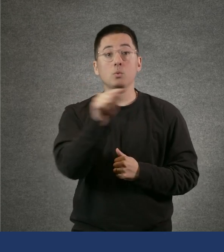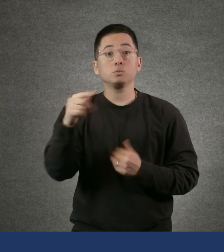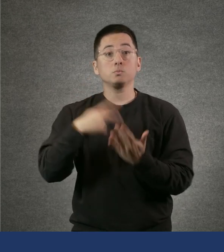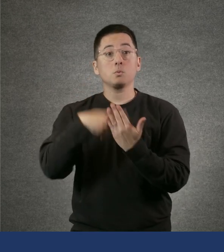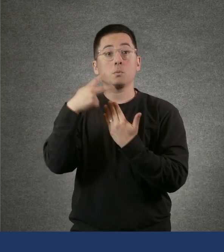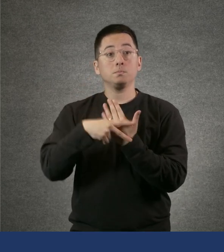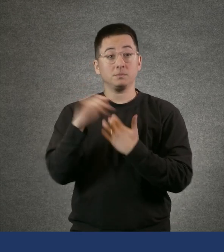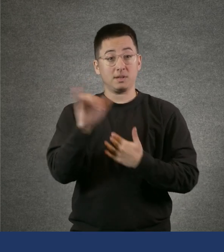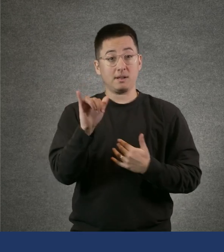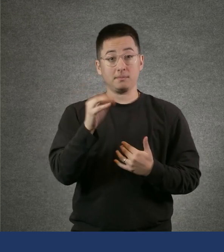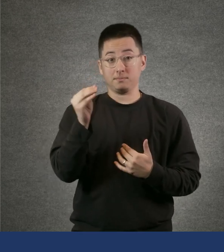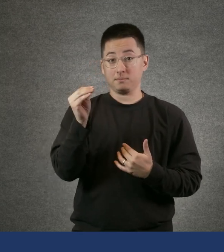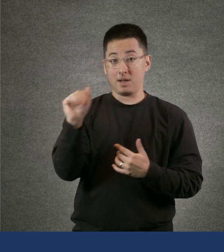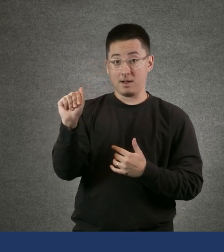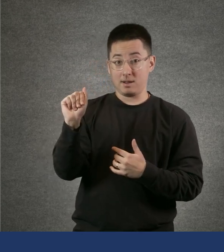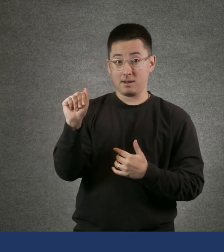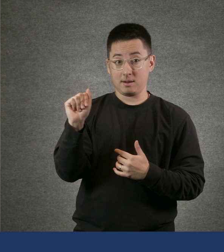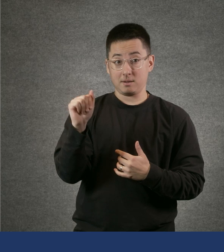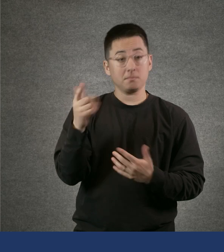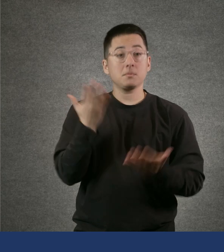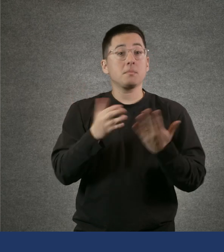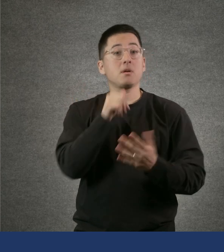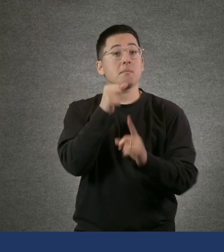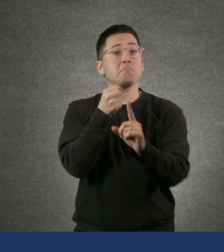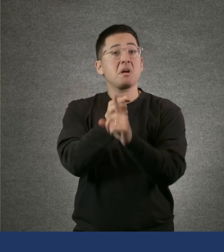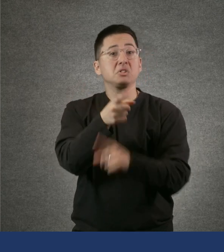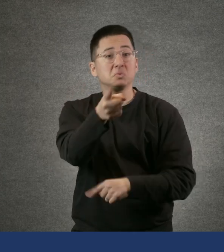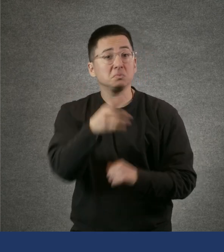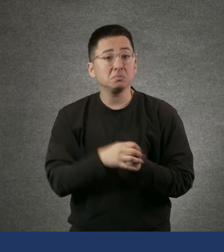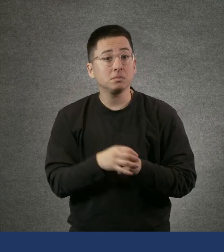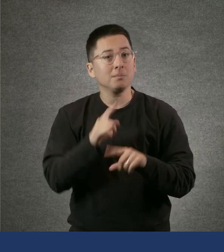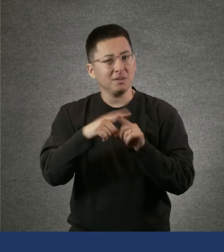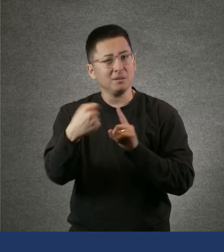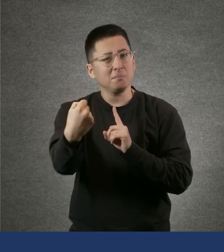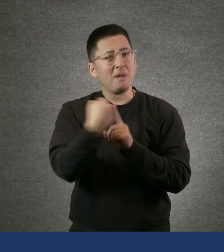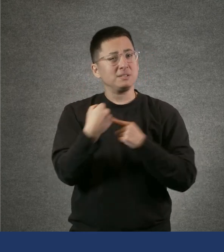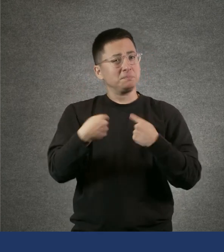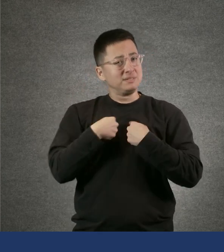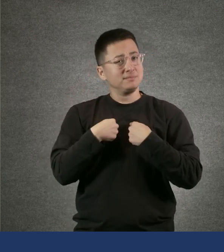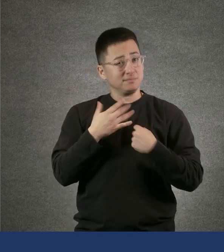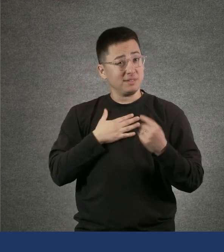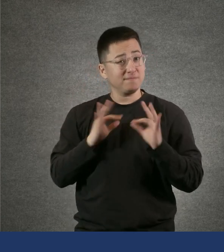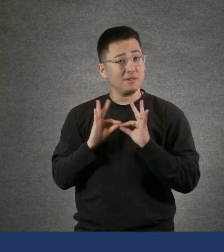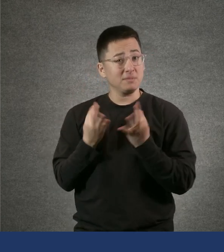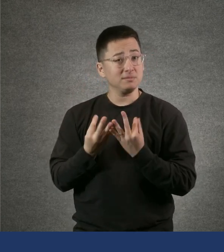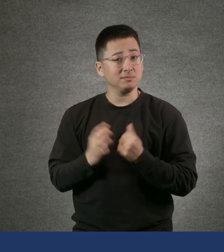These programs, like MA, may not impact you, but they impact me.